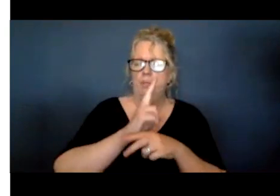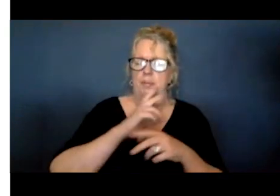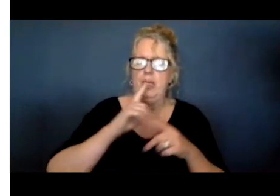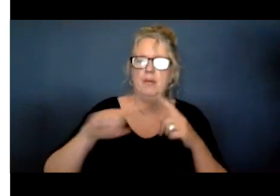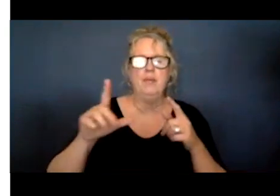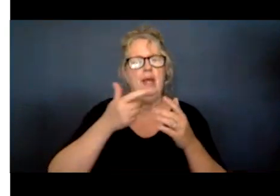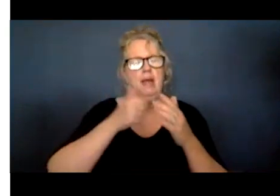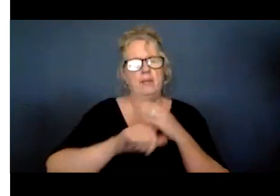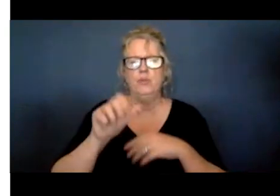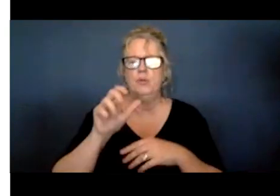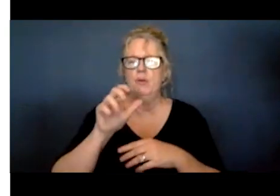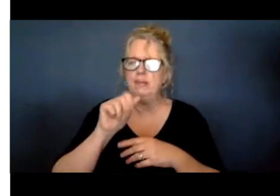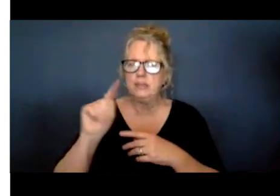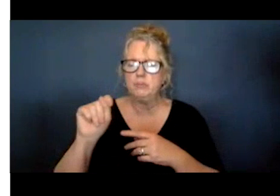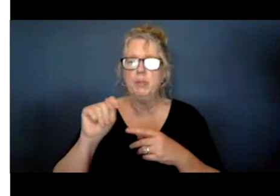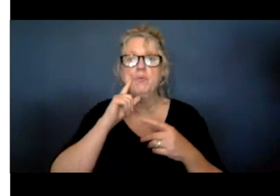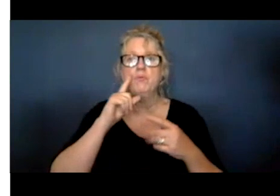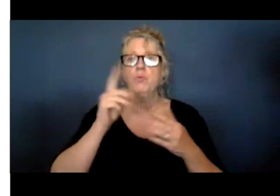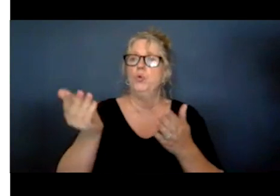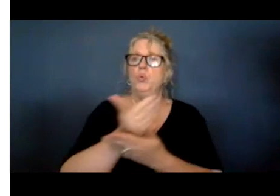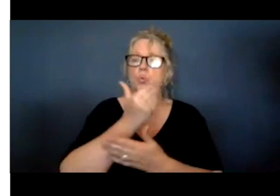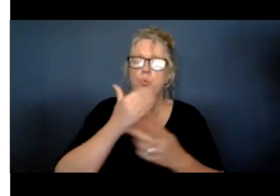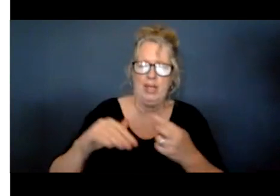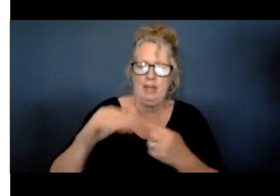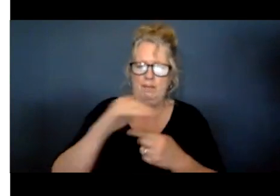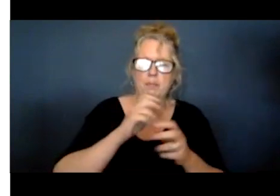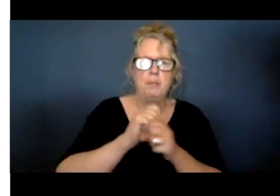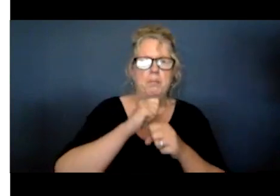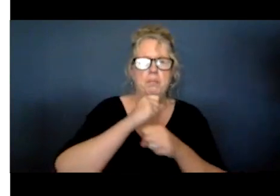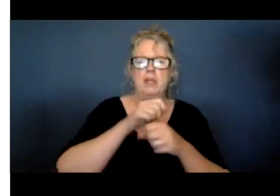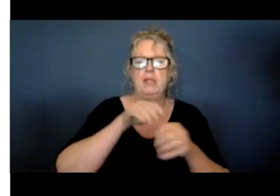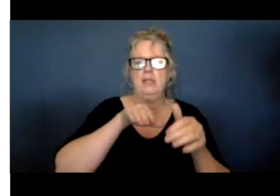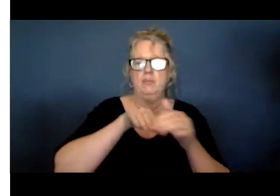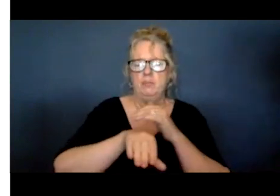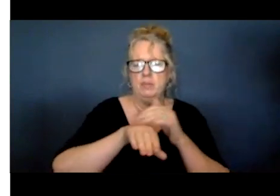technology into new environments, making accessibility support mobile,